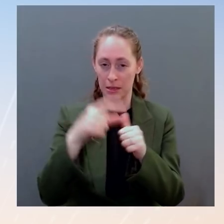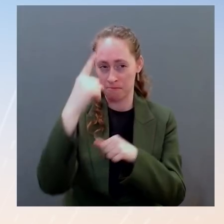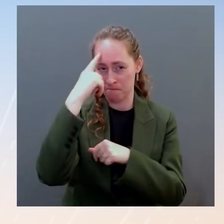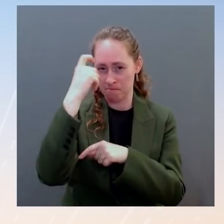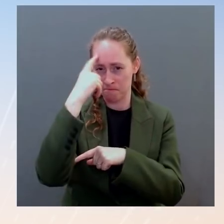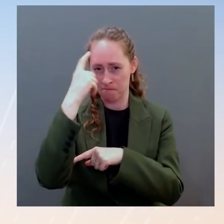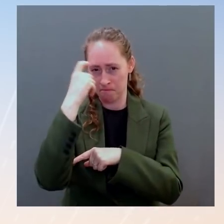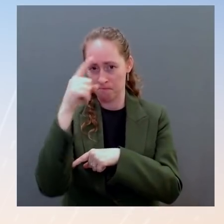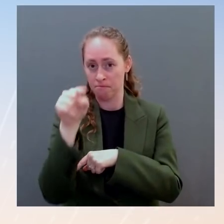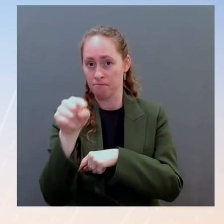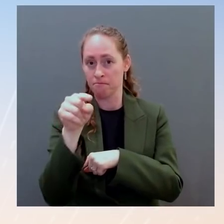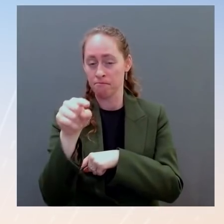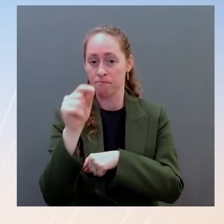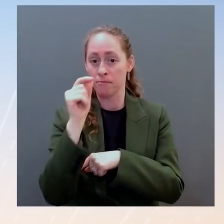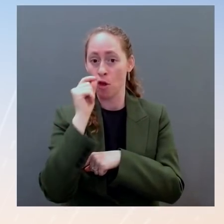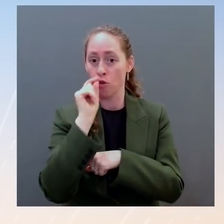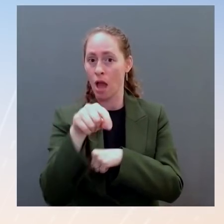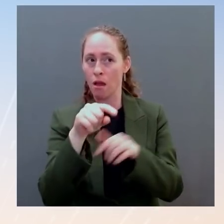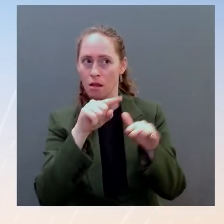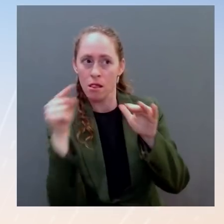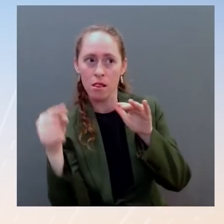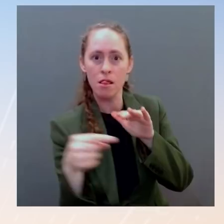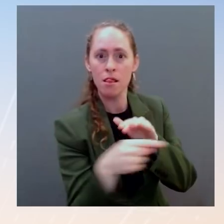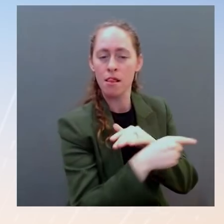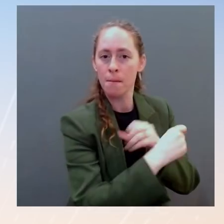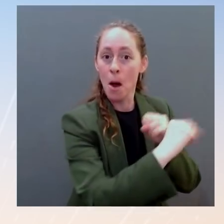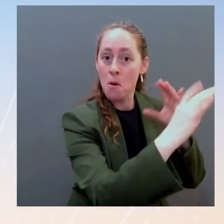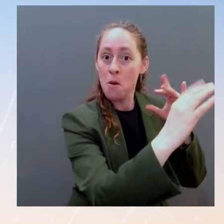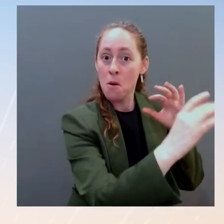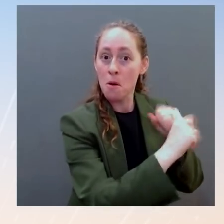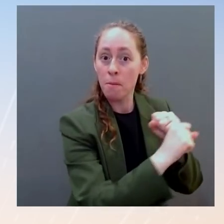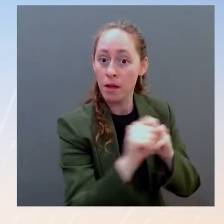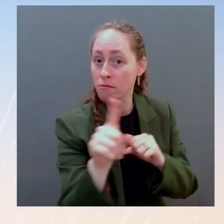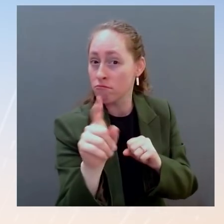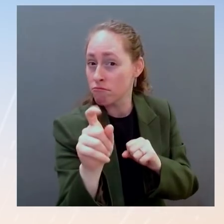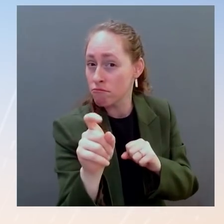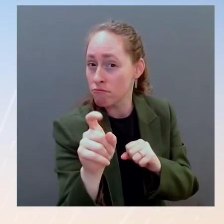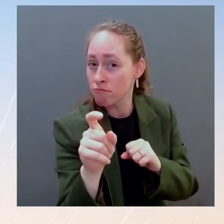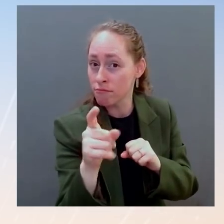Is this something that U.S. is encour- -- would encourage them to do and try and help them do it --